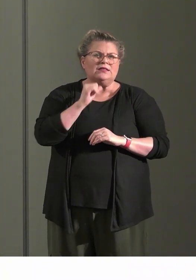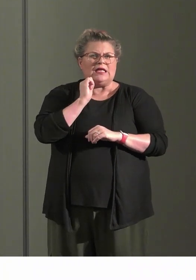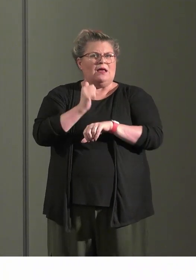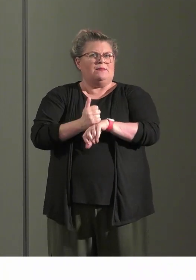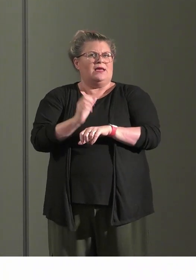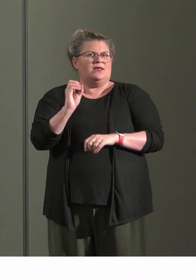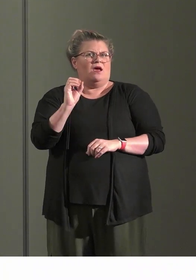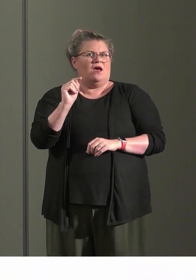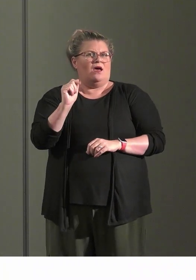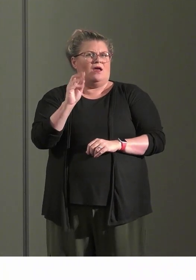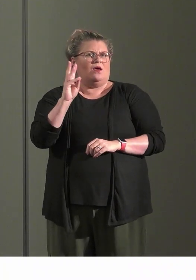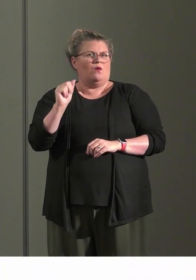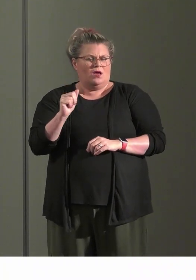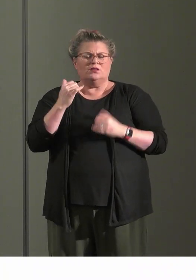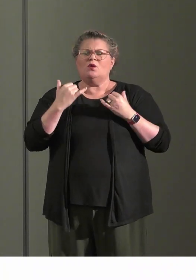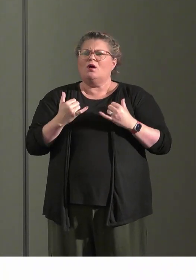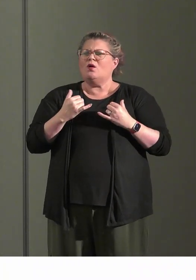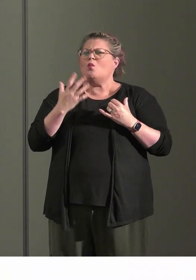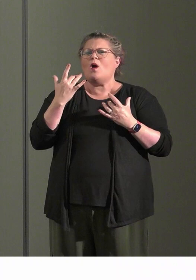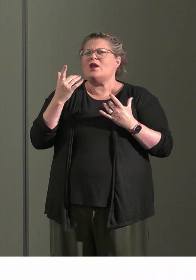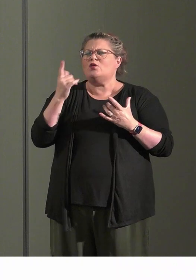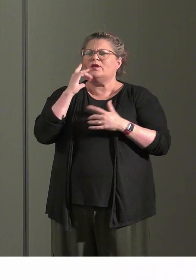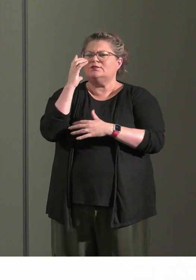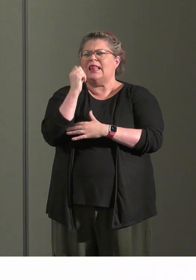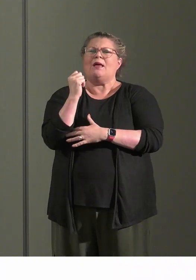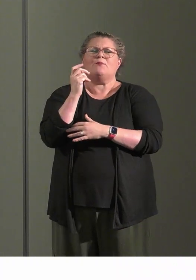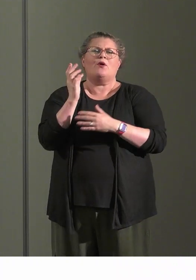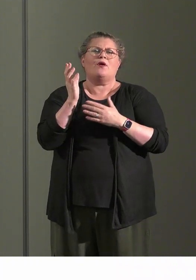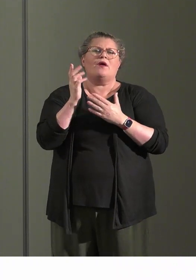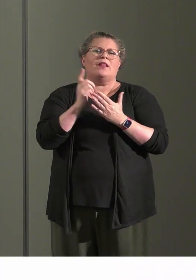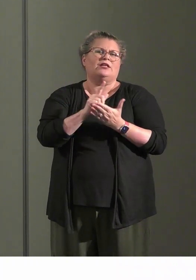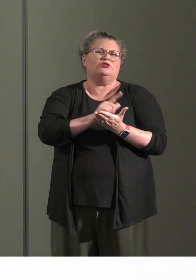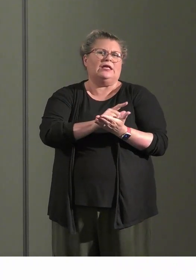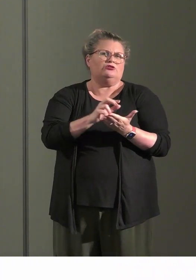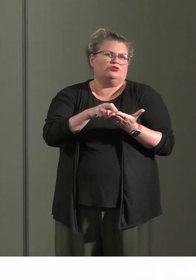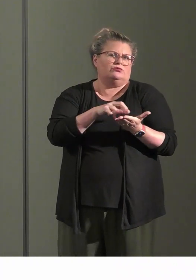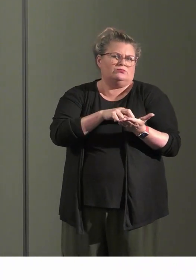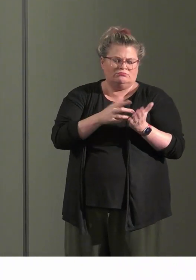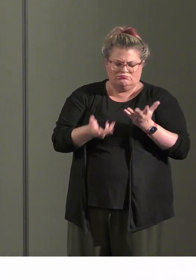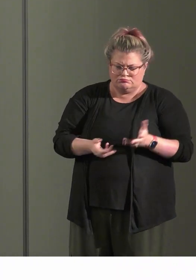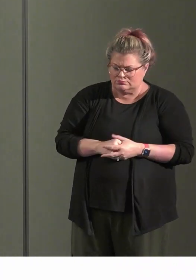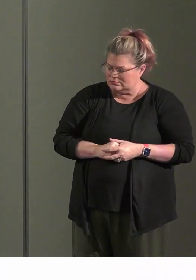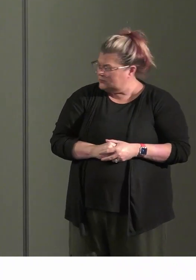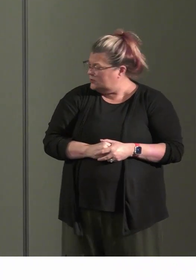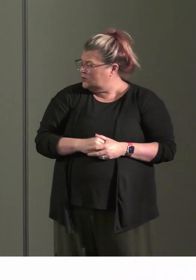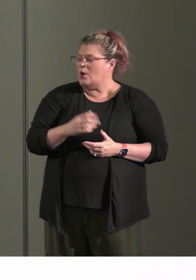think it is a landmark piece of legislation. >> PHILIP: I will give you history. For the